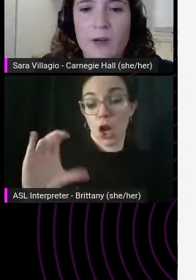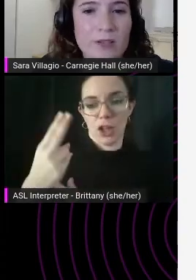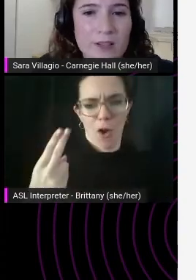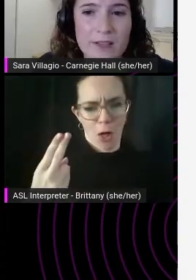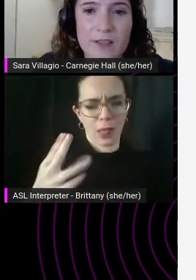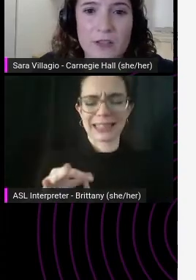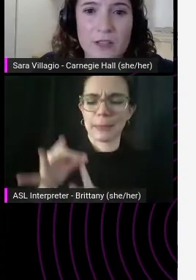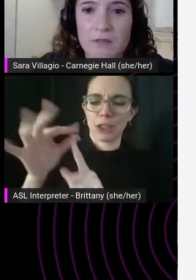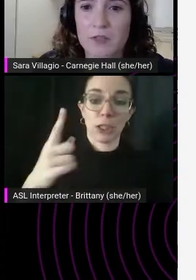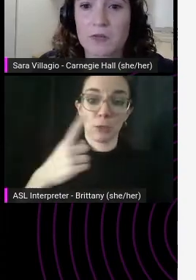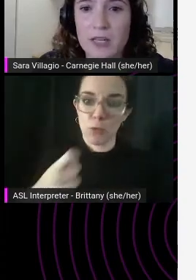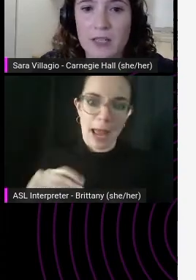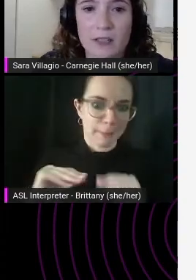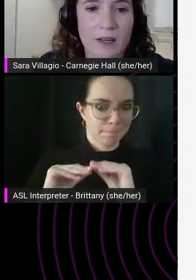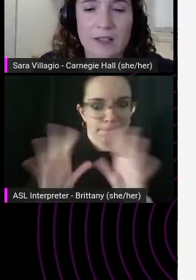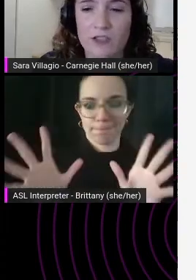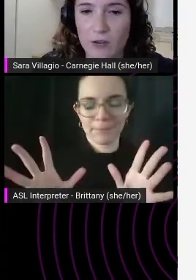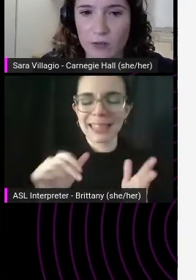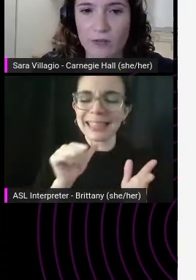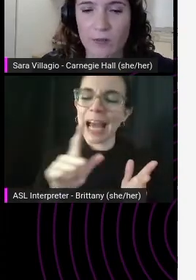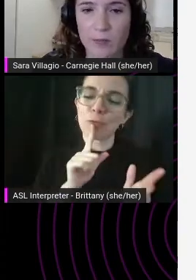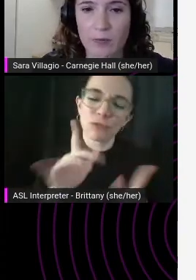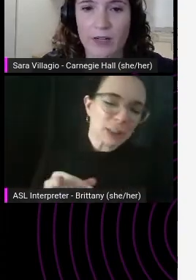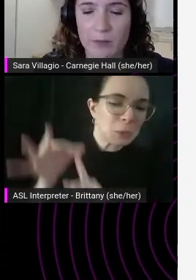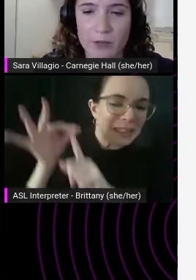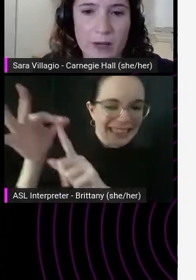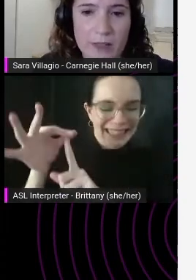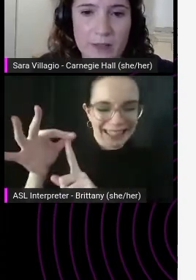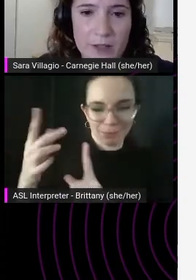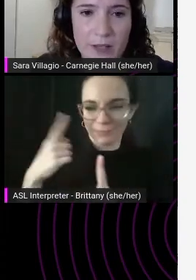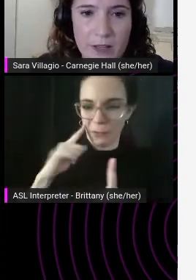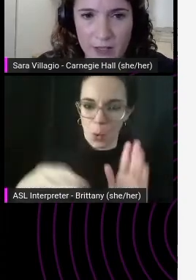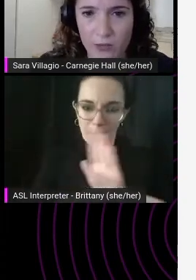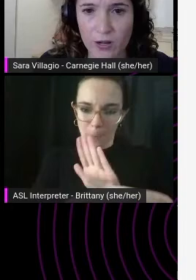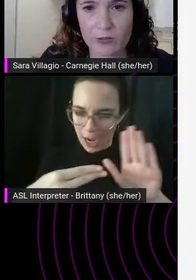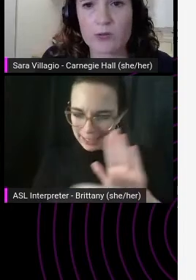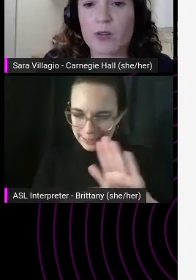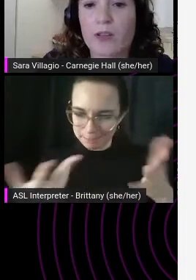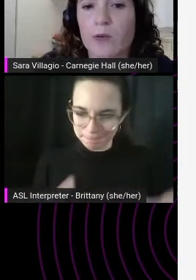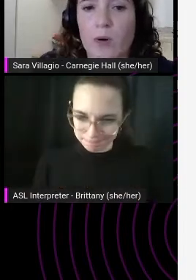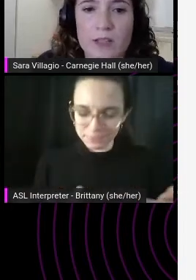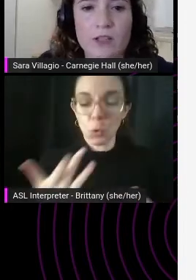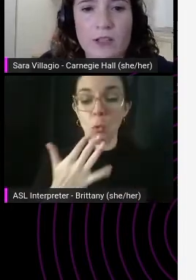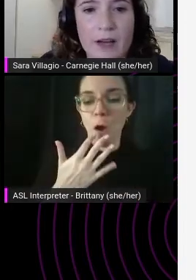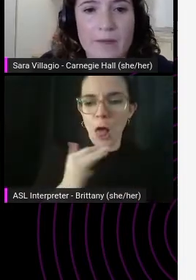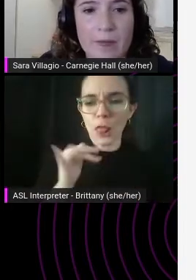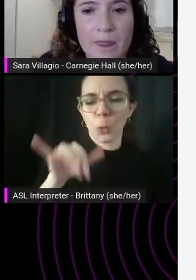it wasn't necessarily unique in general, from a branding perspective. So color was one thing we wanted to look at.